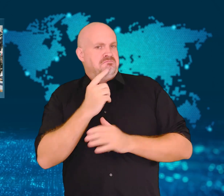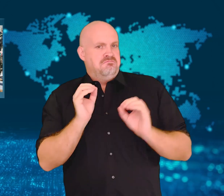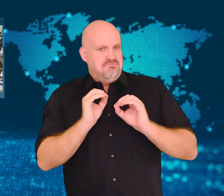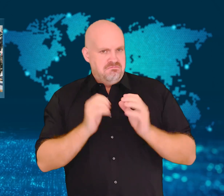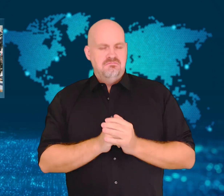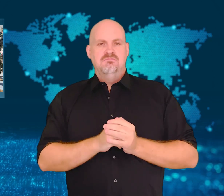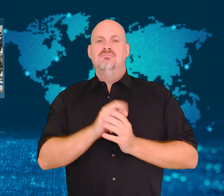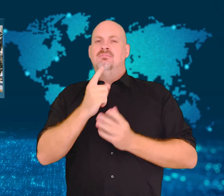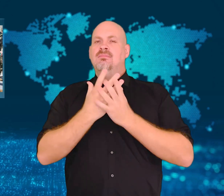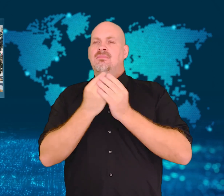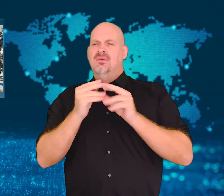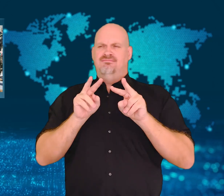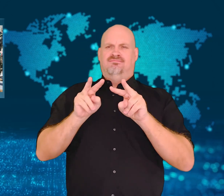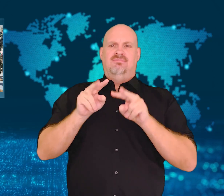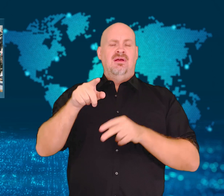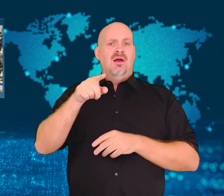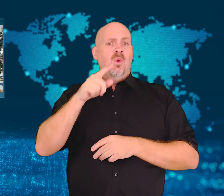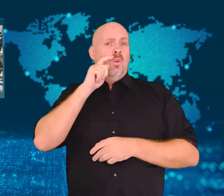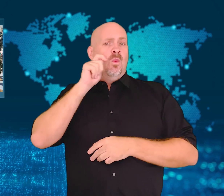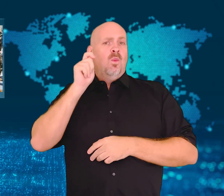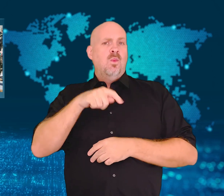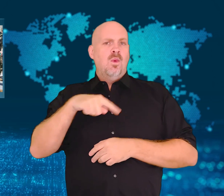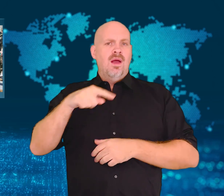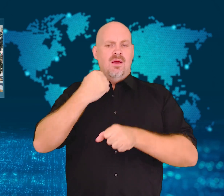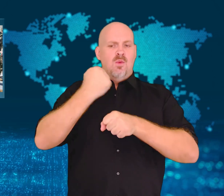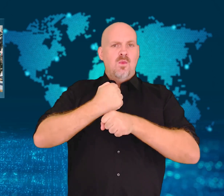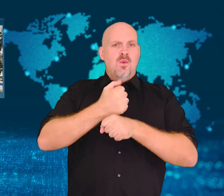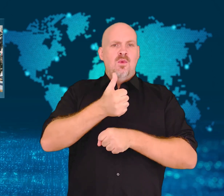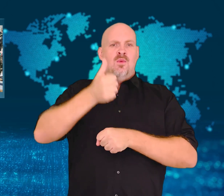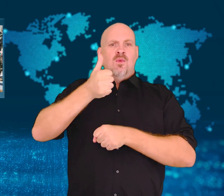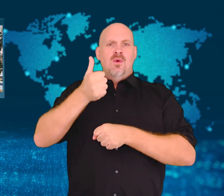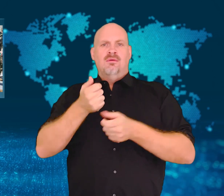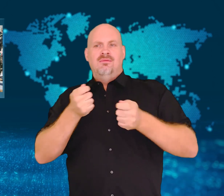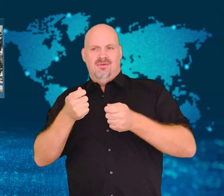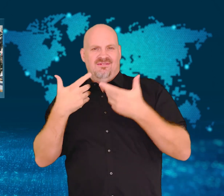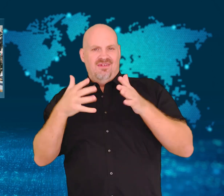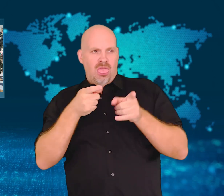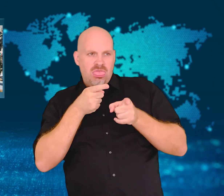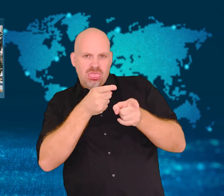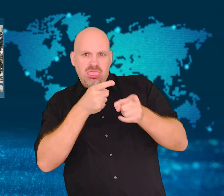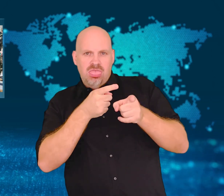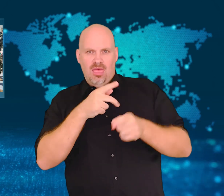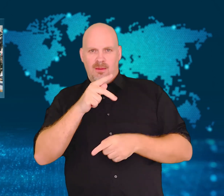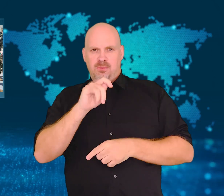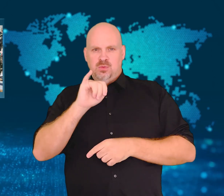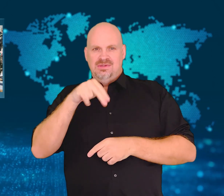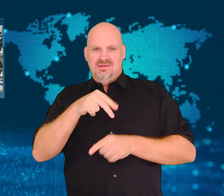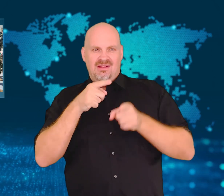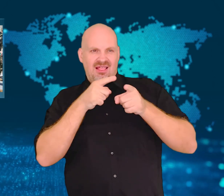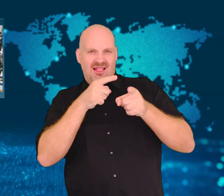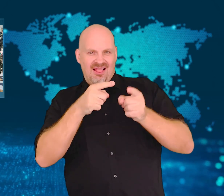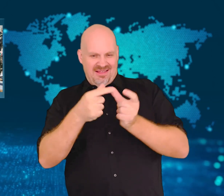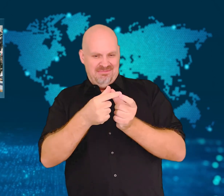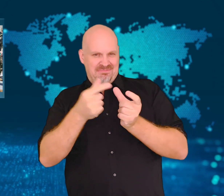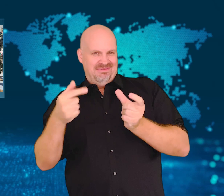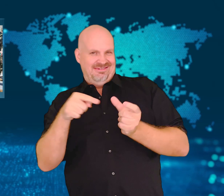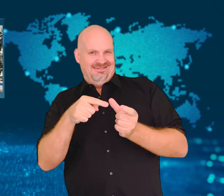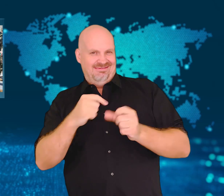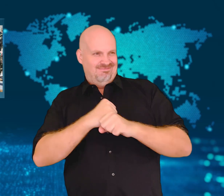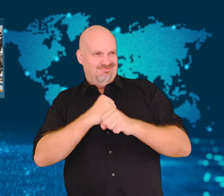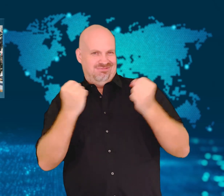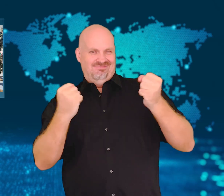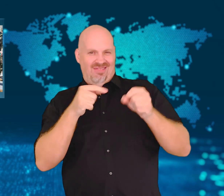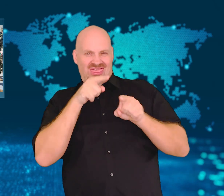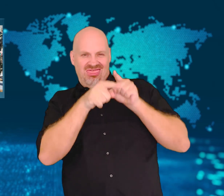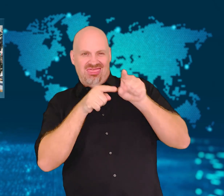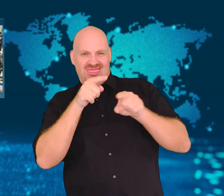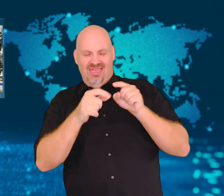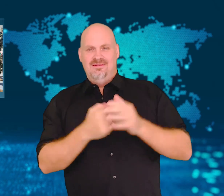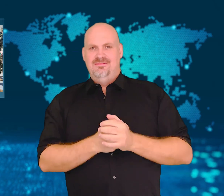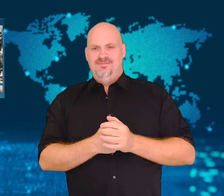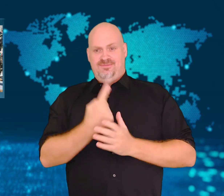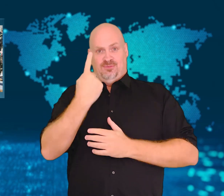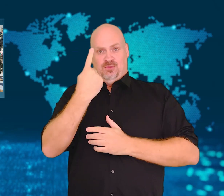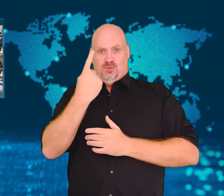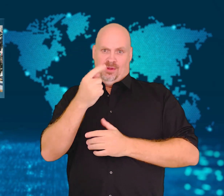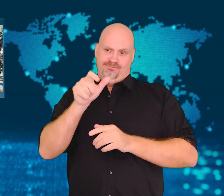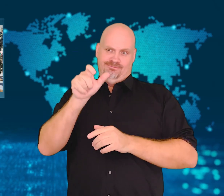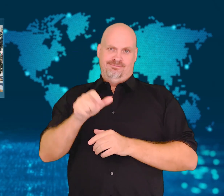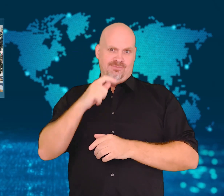Ukraine has not taken credit for the damage directly, but many have